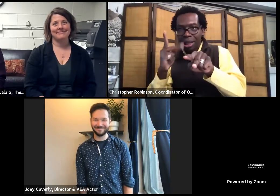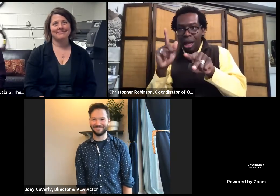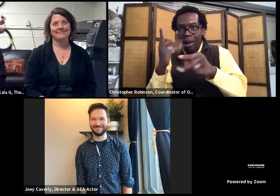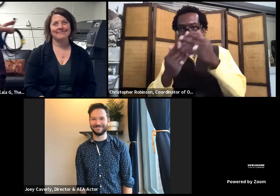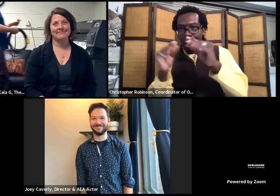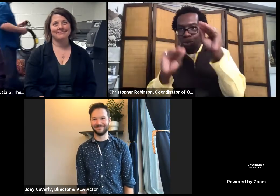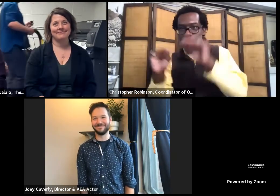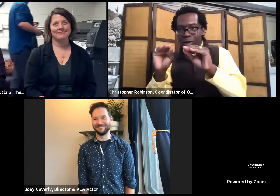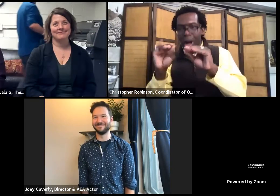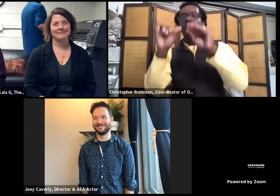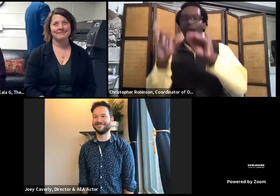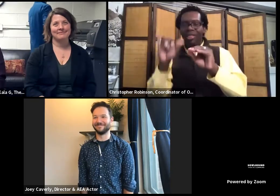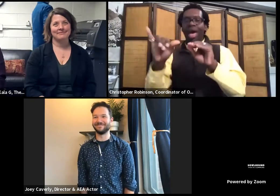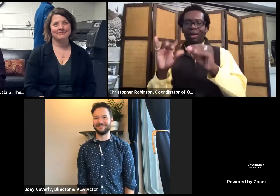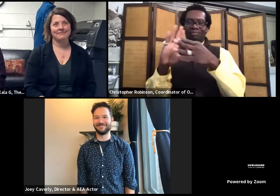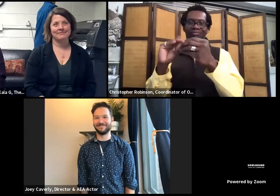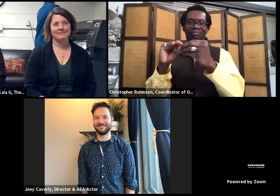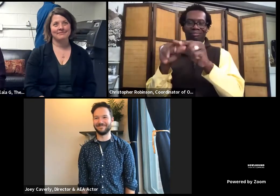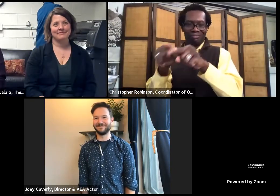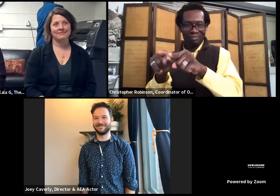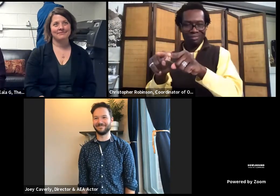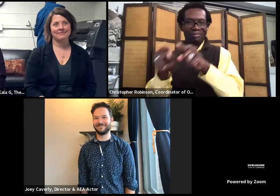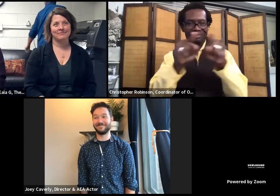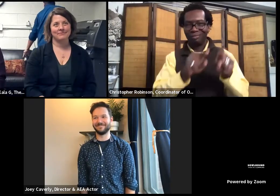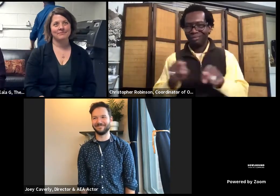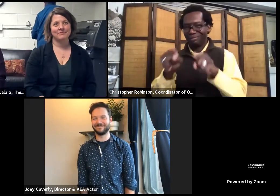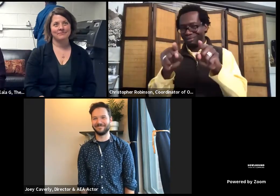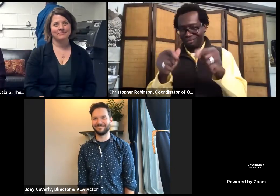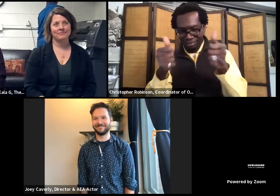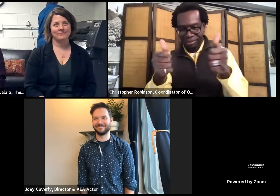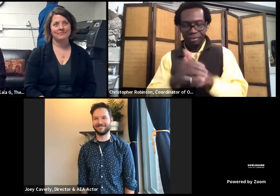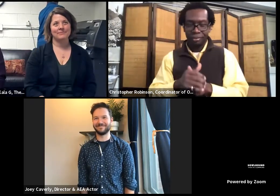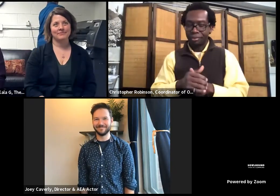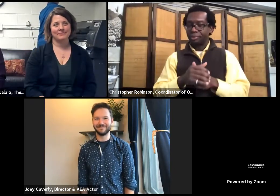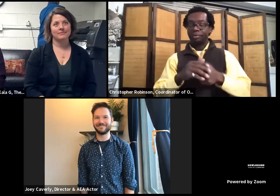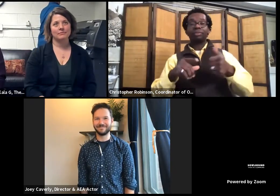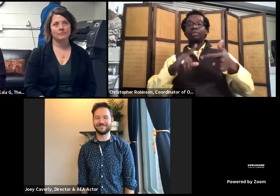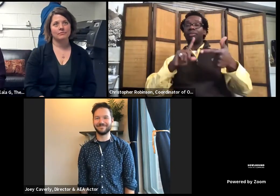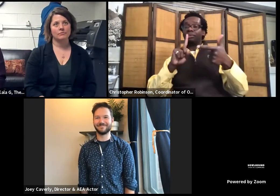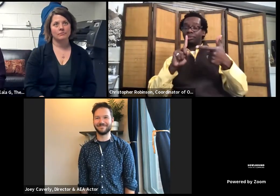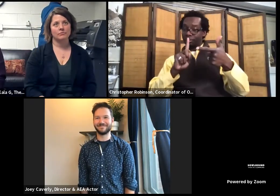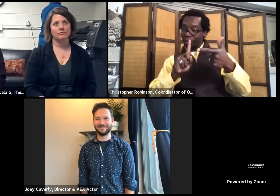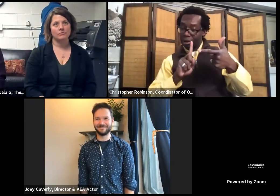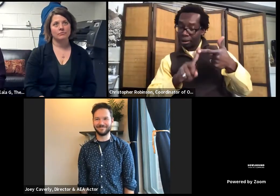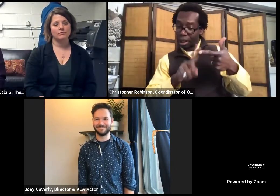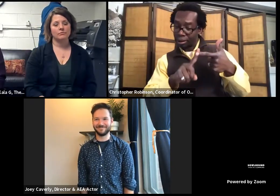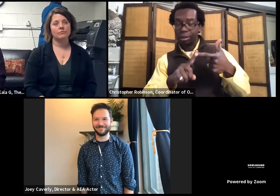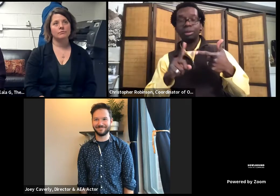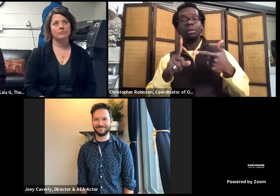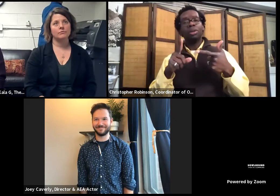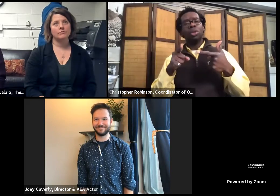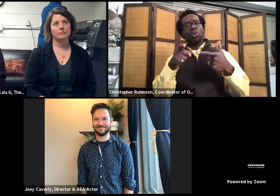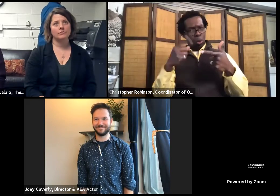as to who's talking and what they're talking about. When they see the hands moving, then they're finally gonna catch up to what's going on, but it's helpful to have the introduction of yourselves